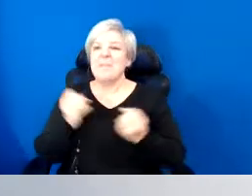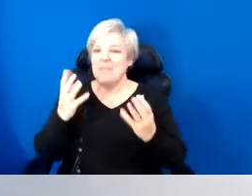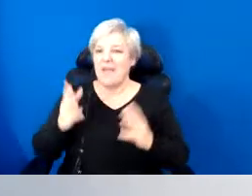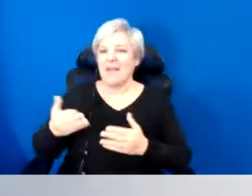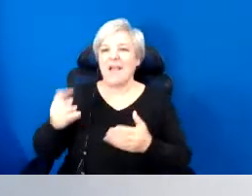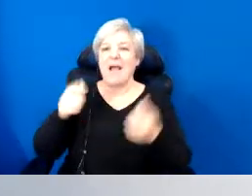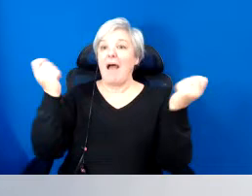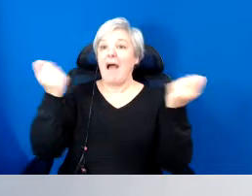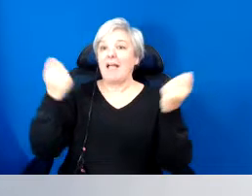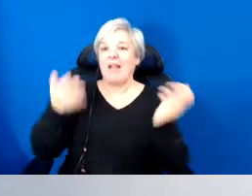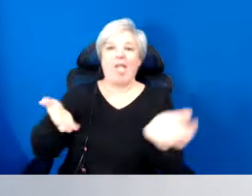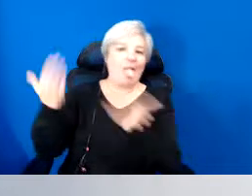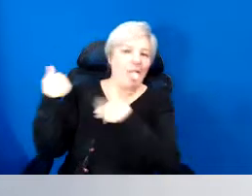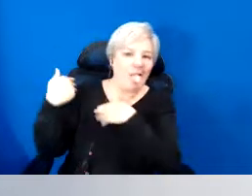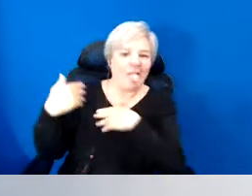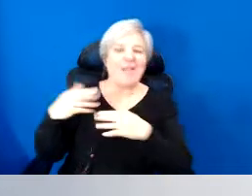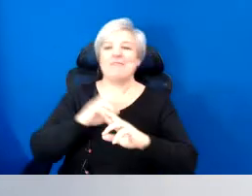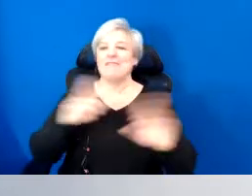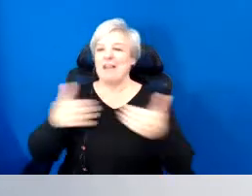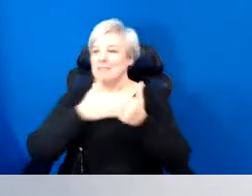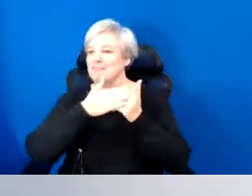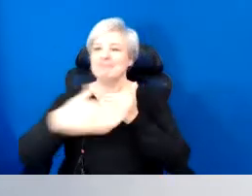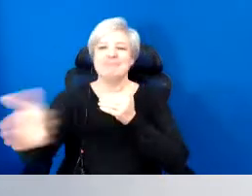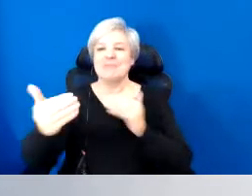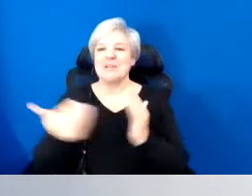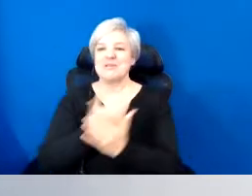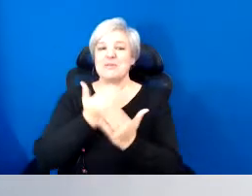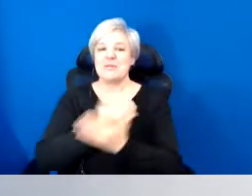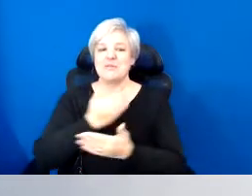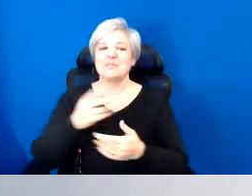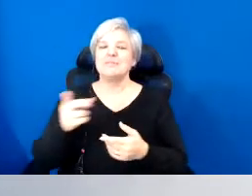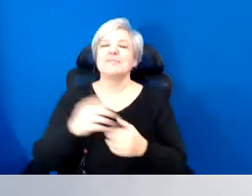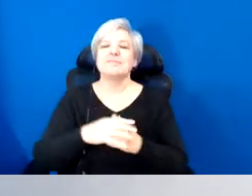but ready to turn a new page. What did you do during this time?